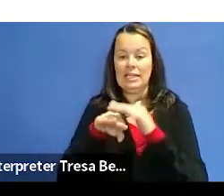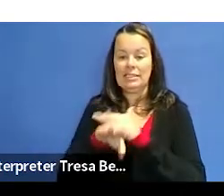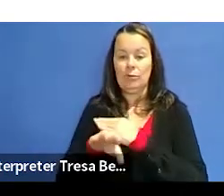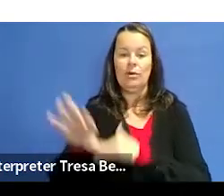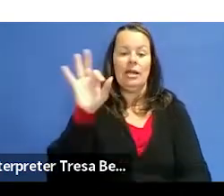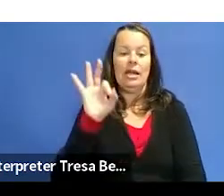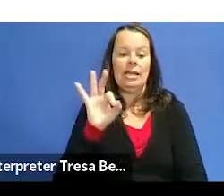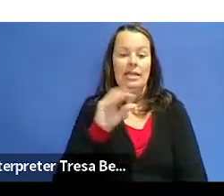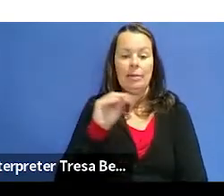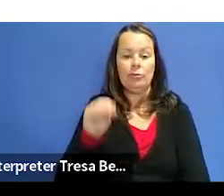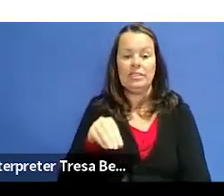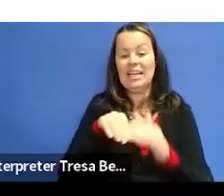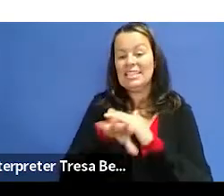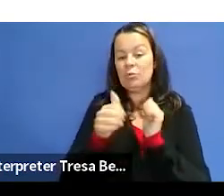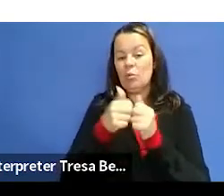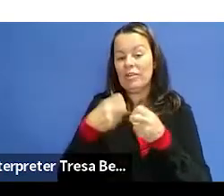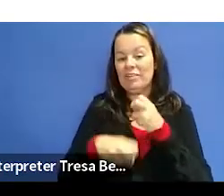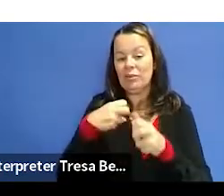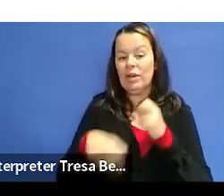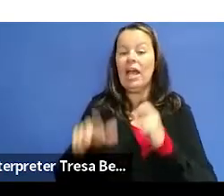9% accessible with difficulty and 29% inaccessible.